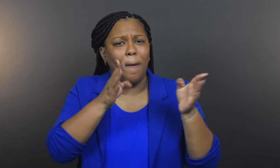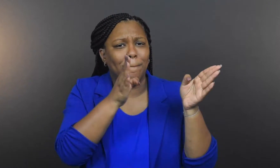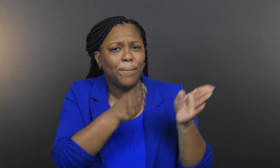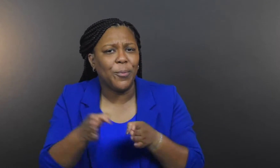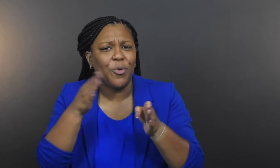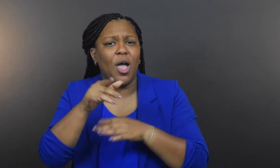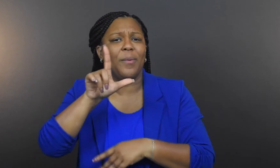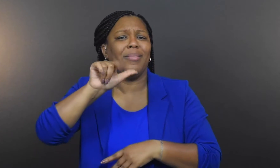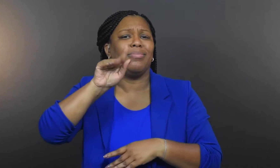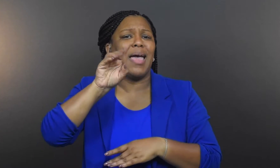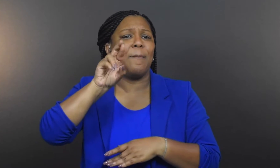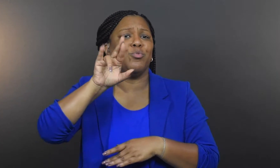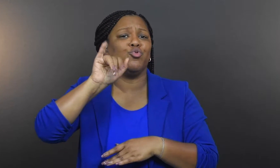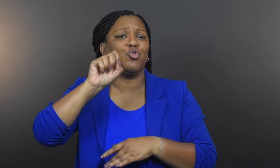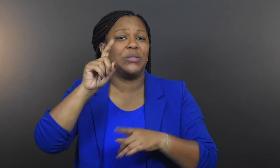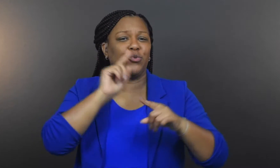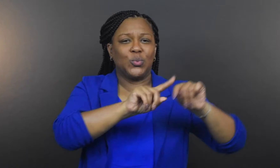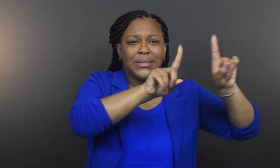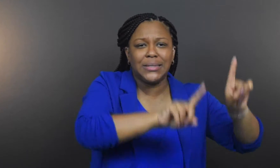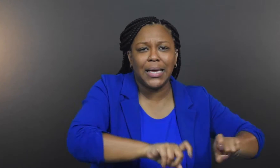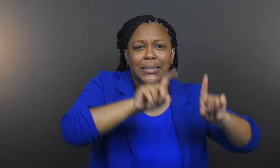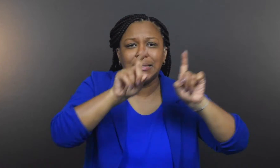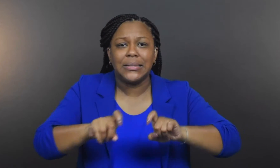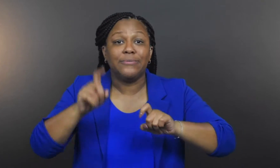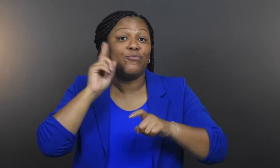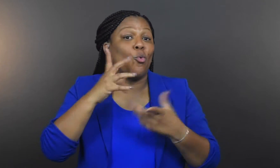for emerging diseases.